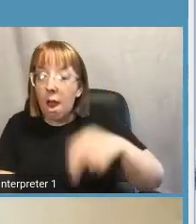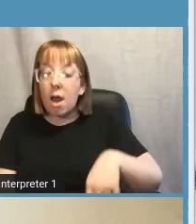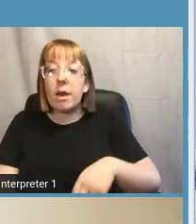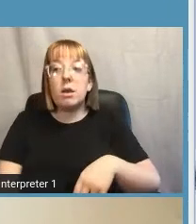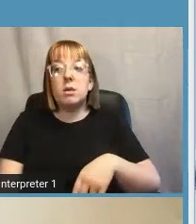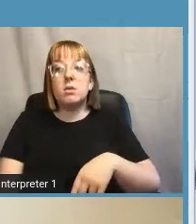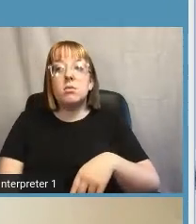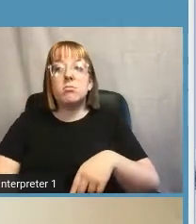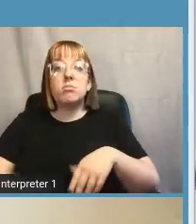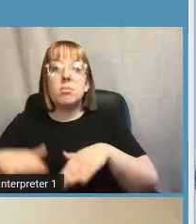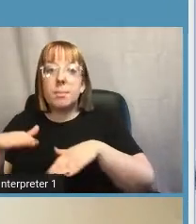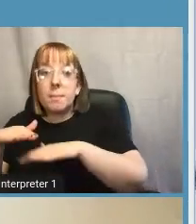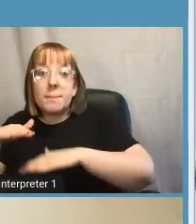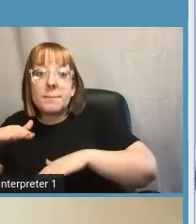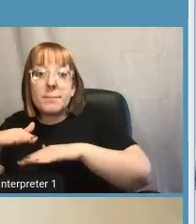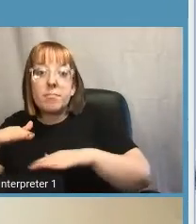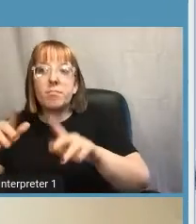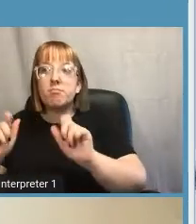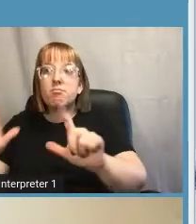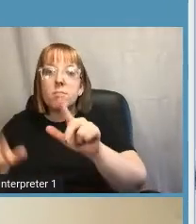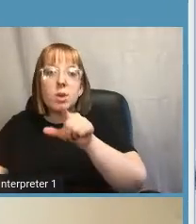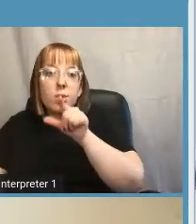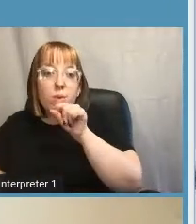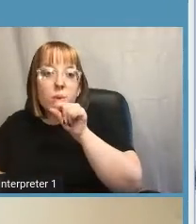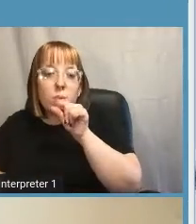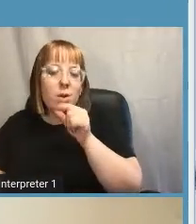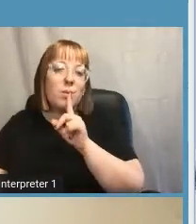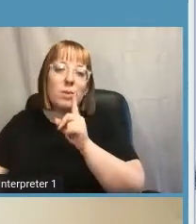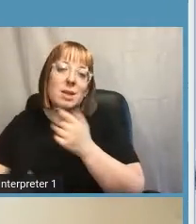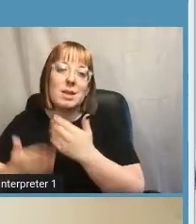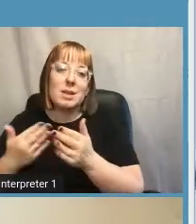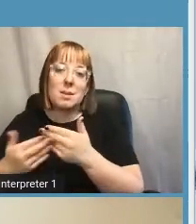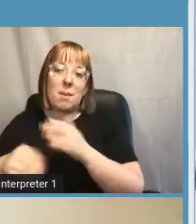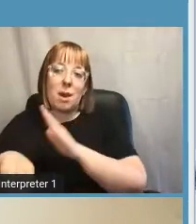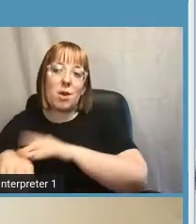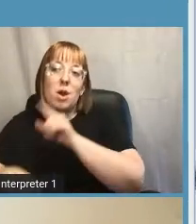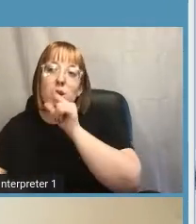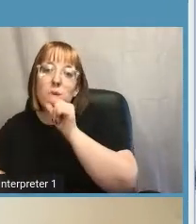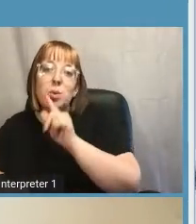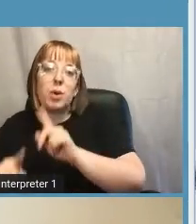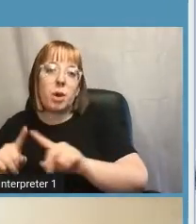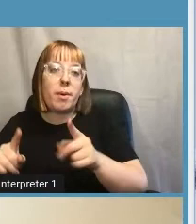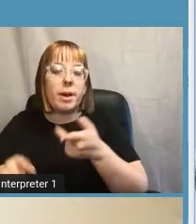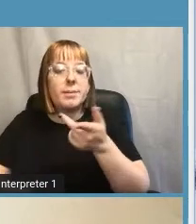put up on twitter which wouldn't matter um but you can see some examples in this image we have